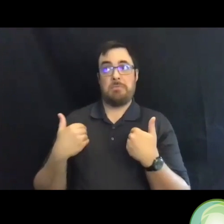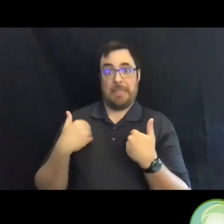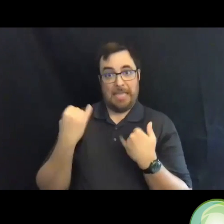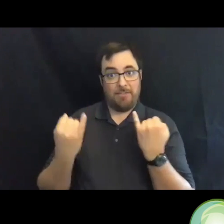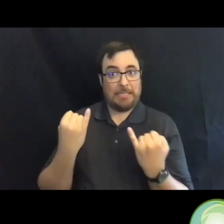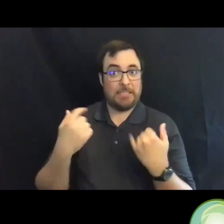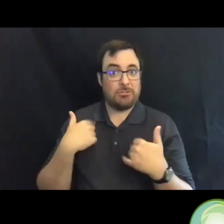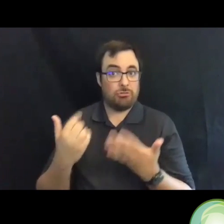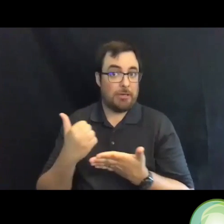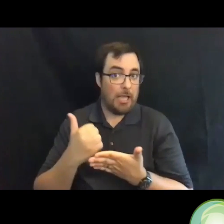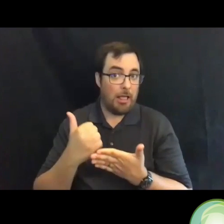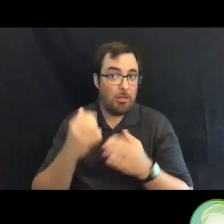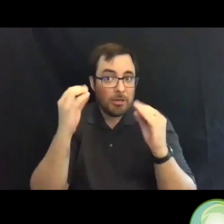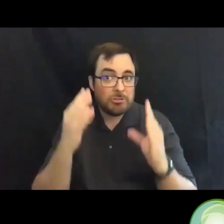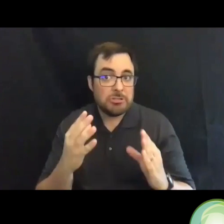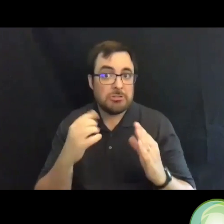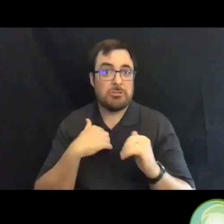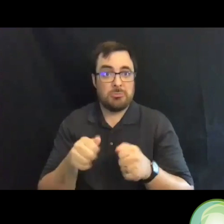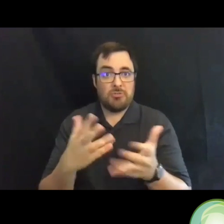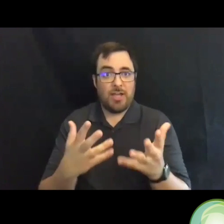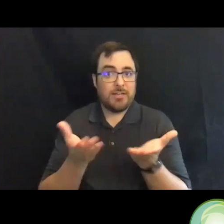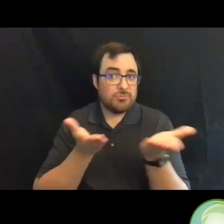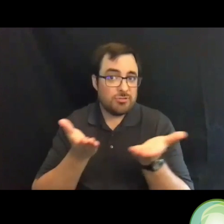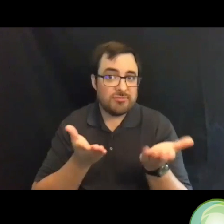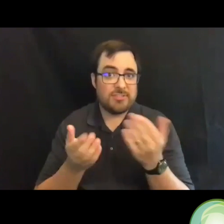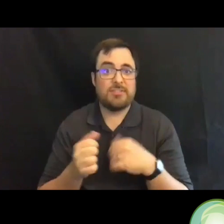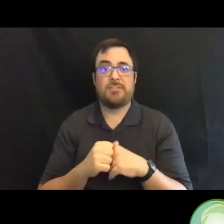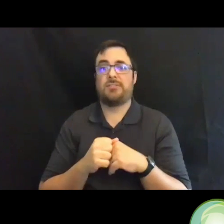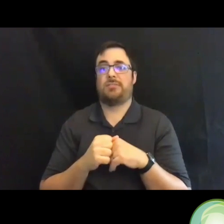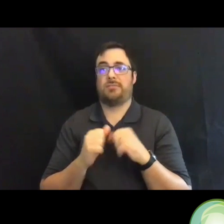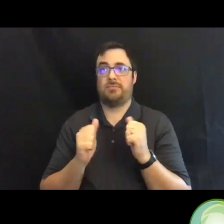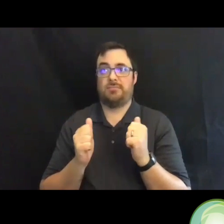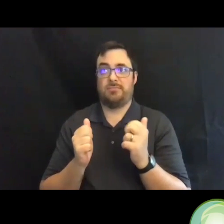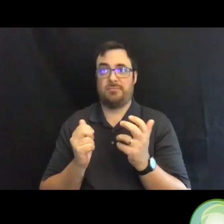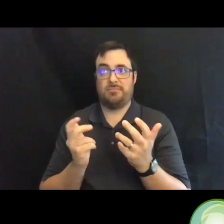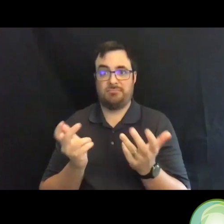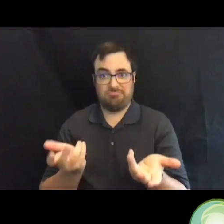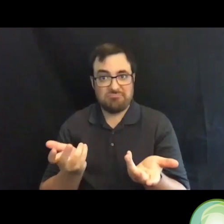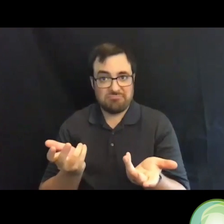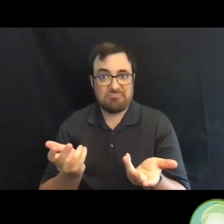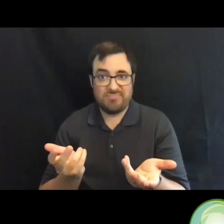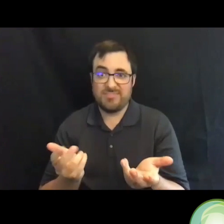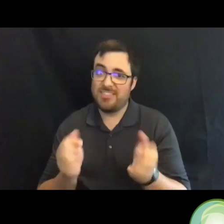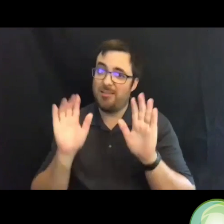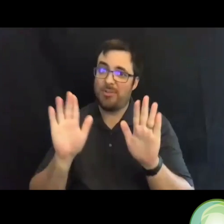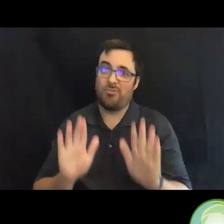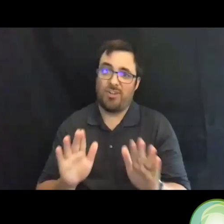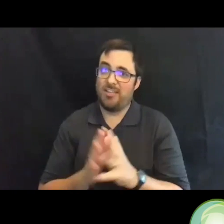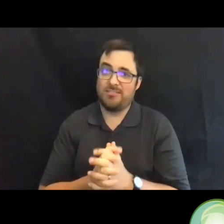our teachers and anyone that's doing some auditory work in the schools, that would be great information to share